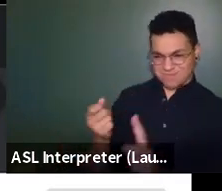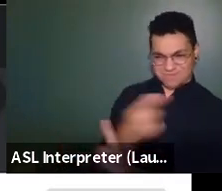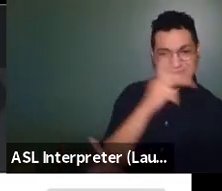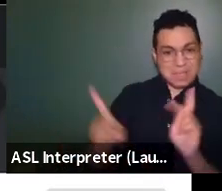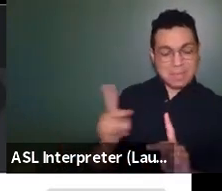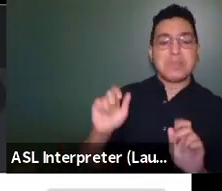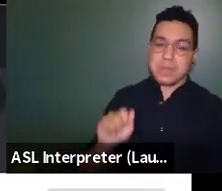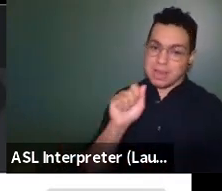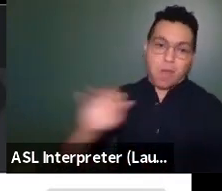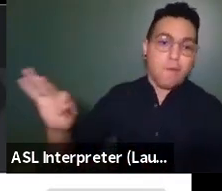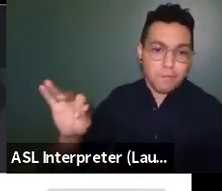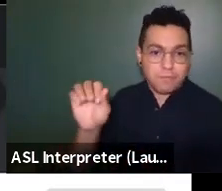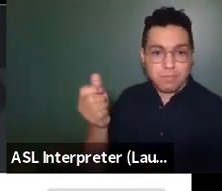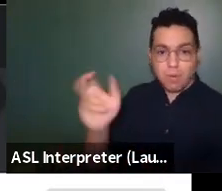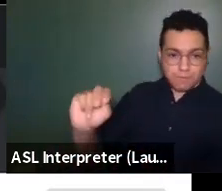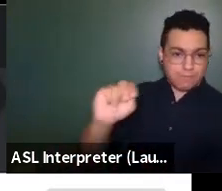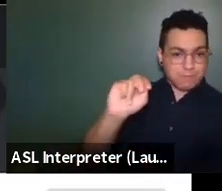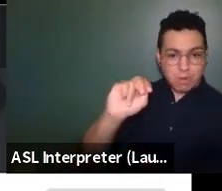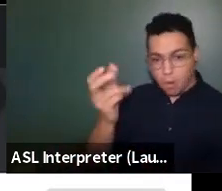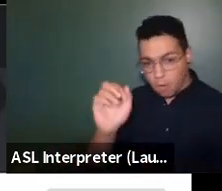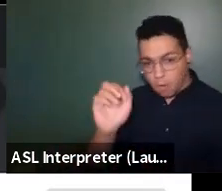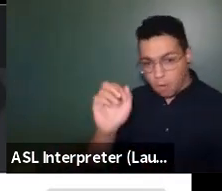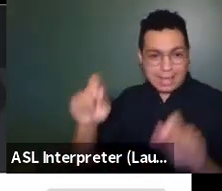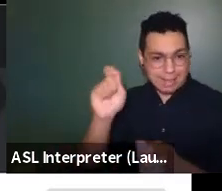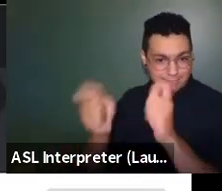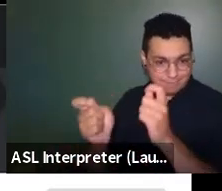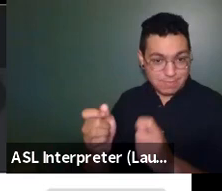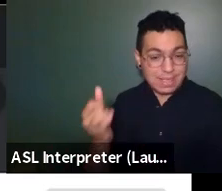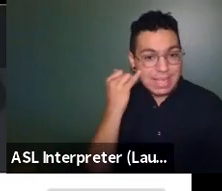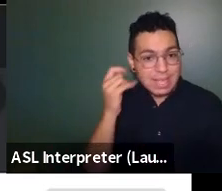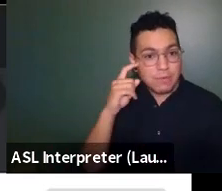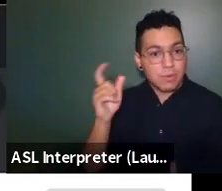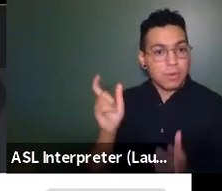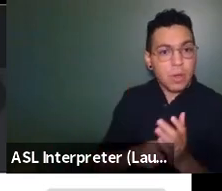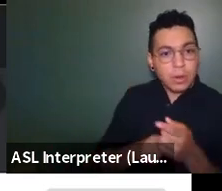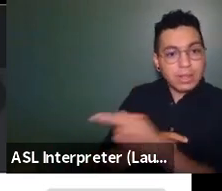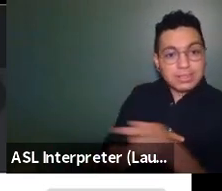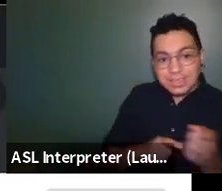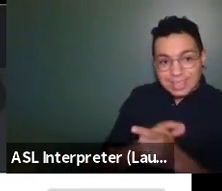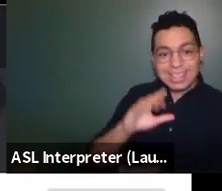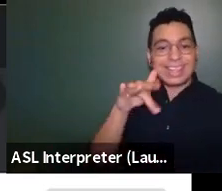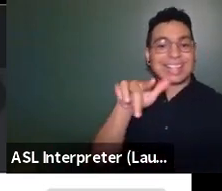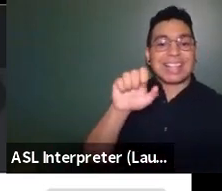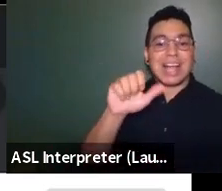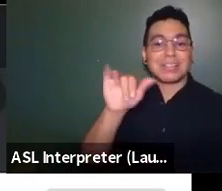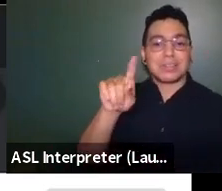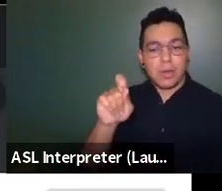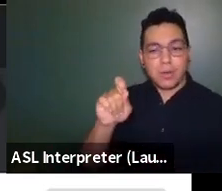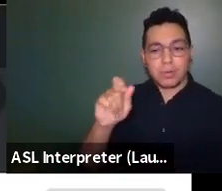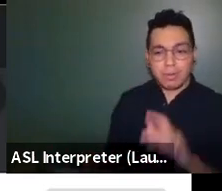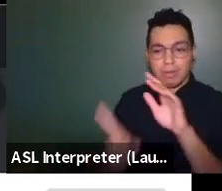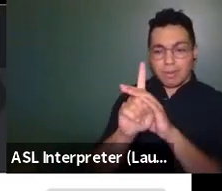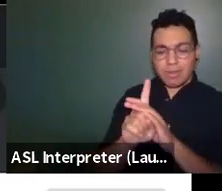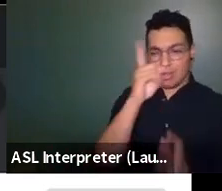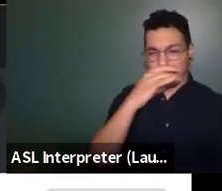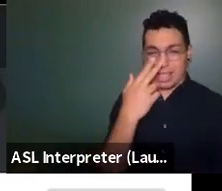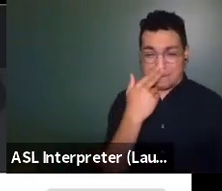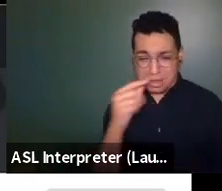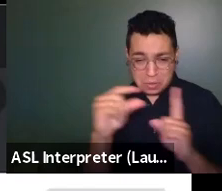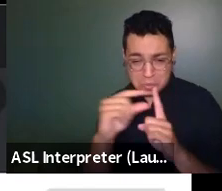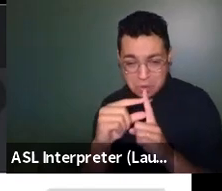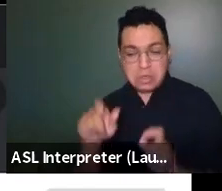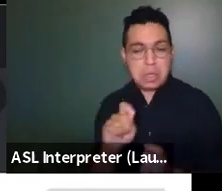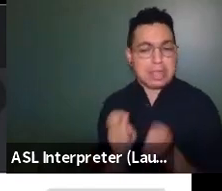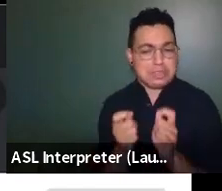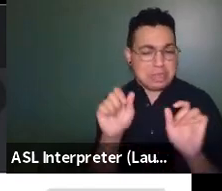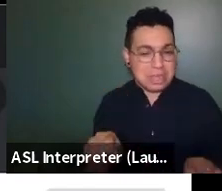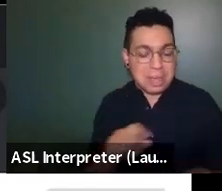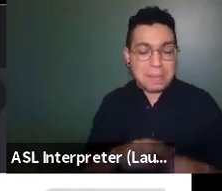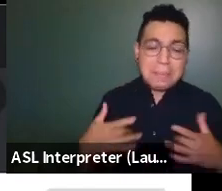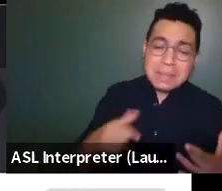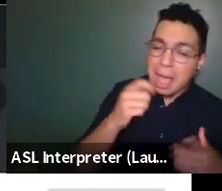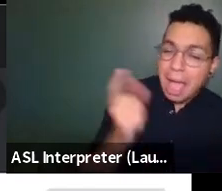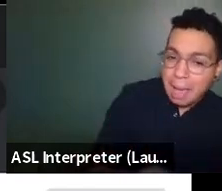ESD 112 - Katherine Livick: If this is making something that looks like a word that is making your students giggle or something you can reset it. That doesn't happen very often but you never know. So you have a little bit of control there.